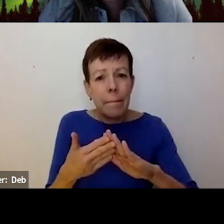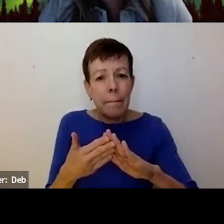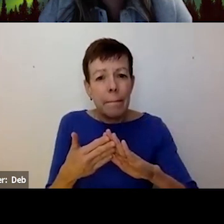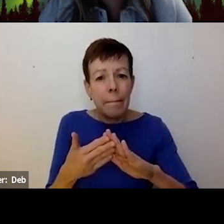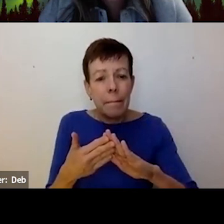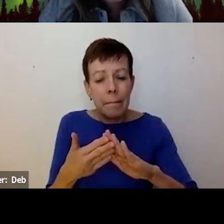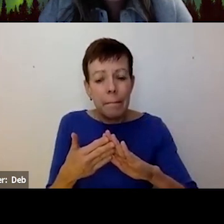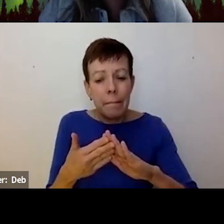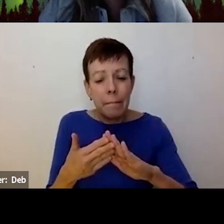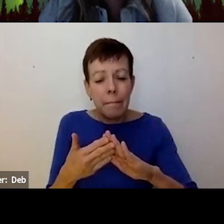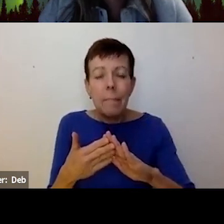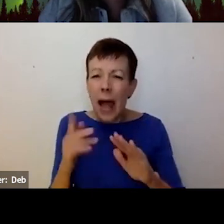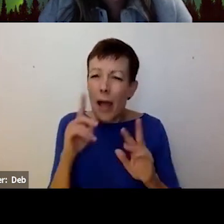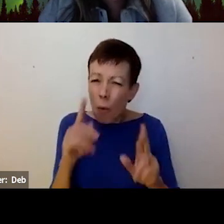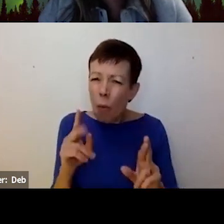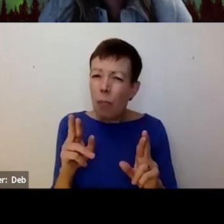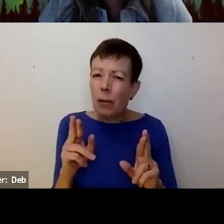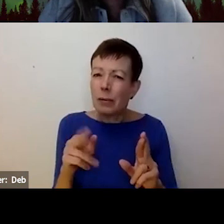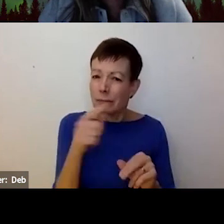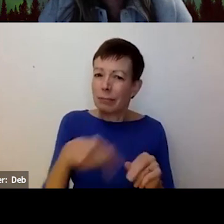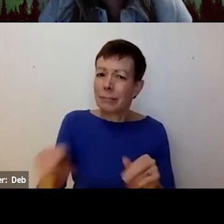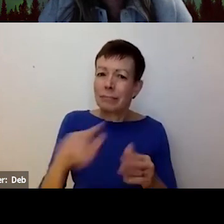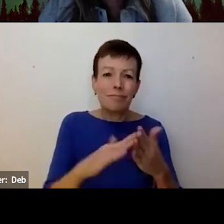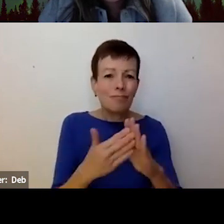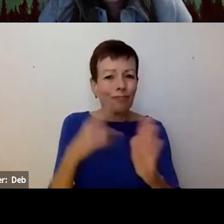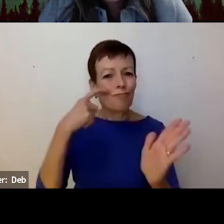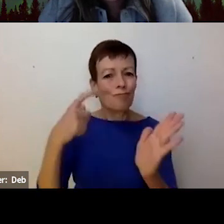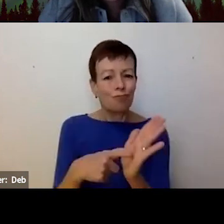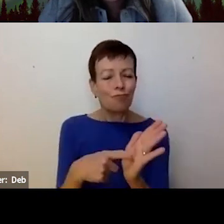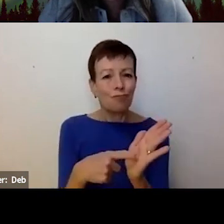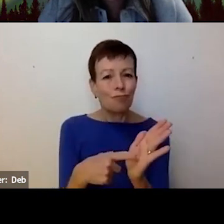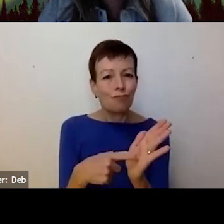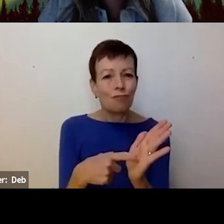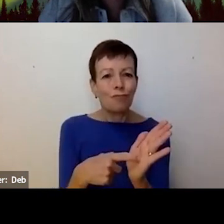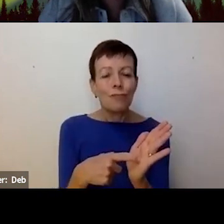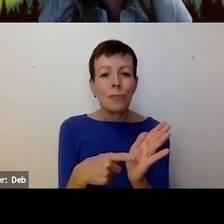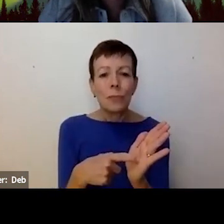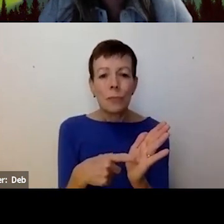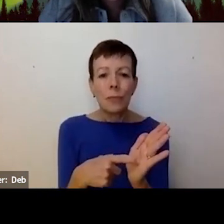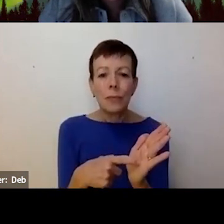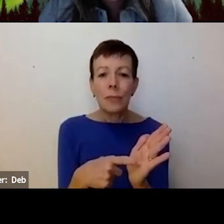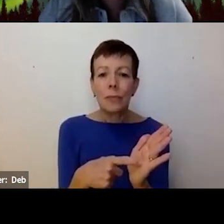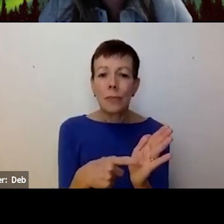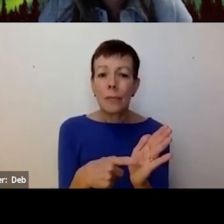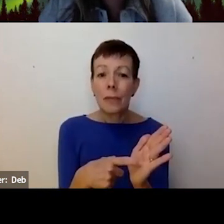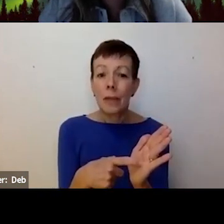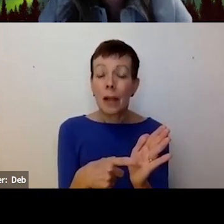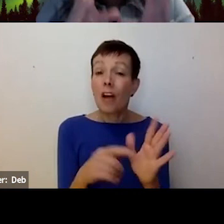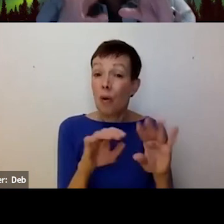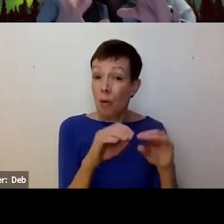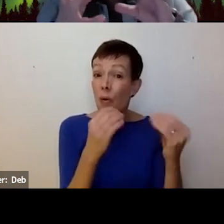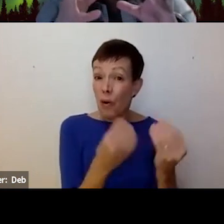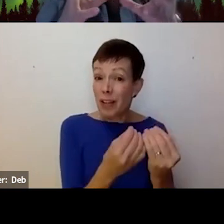the need for organizations who are familiar with these colonial systems as they start to change,